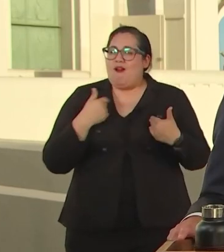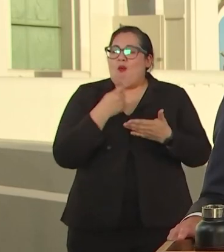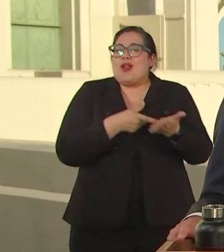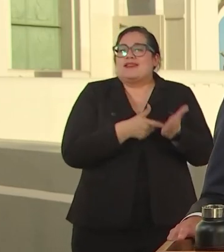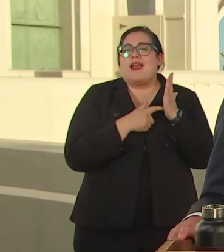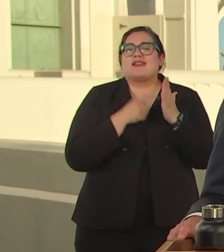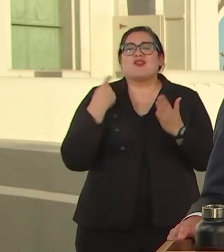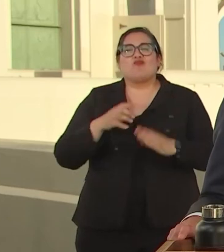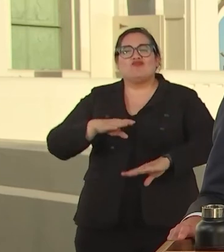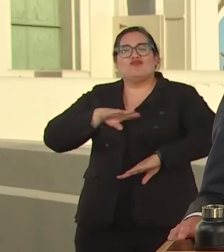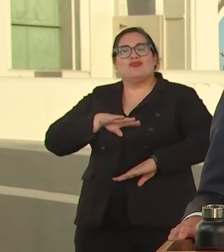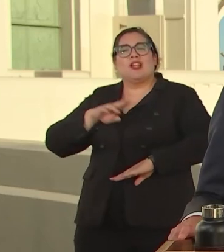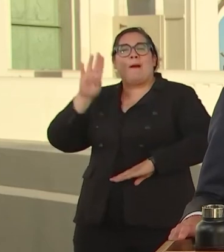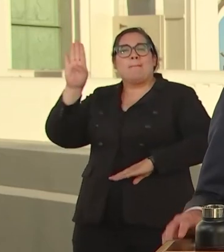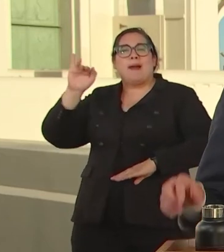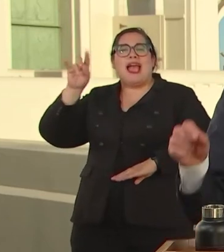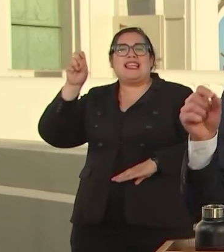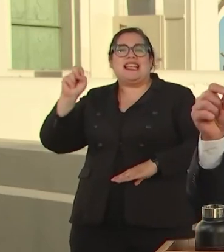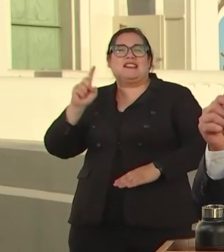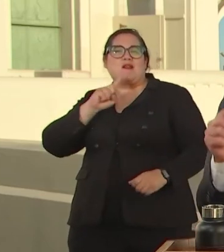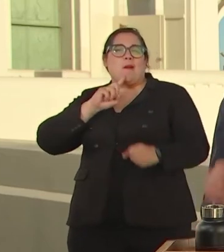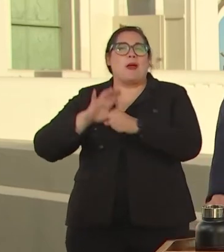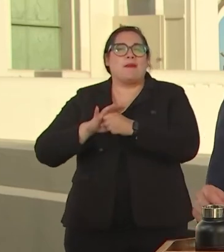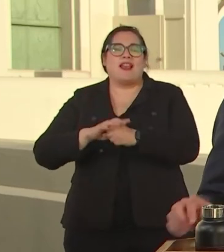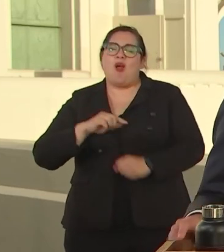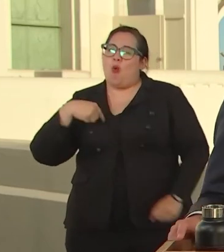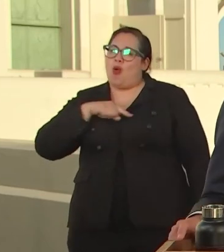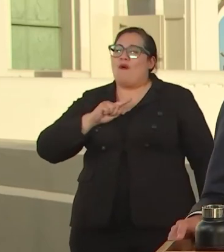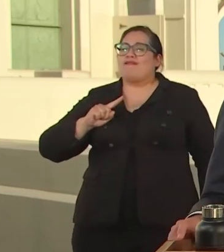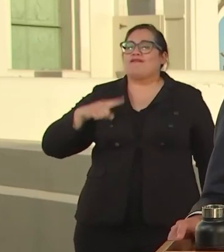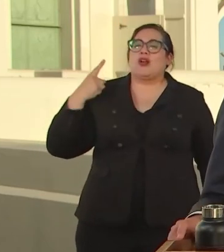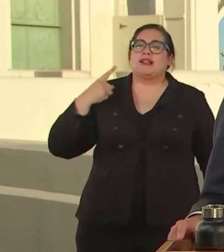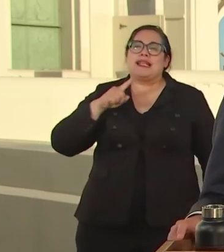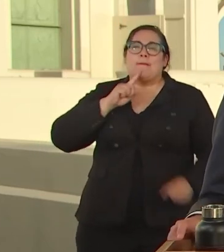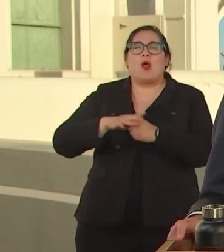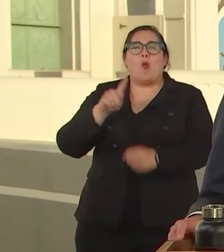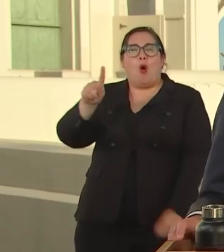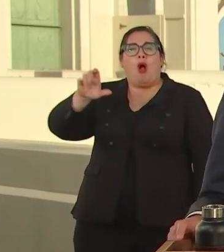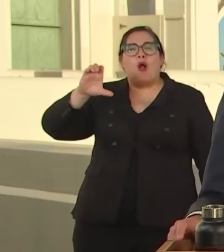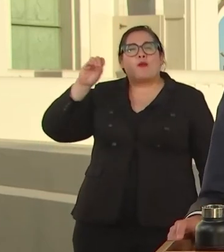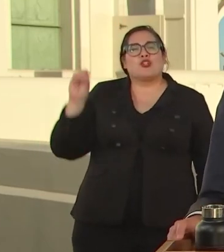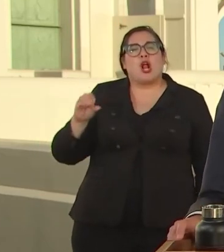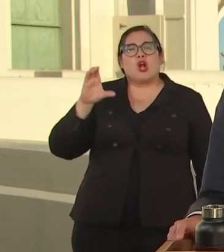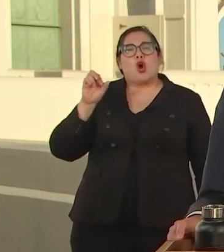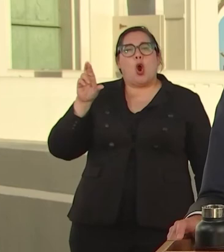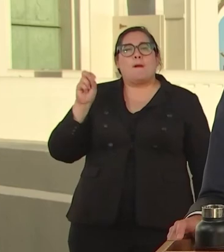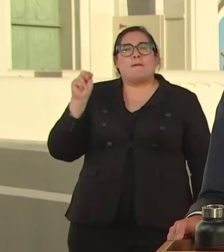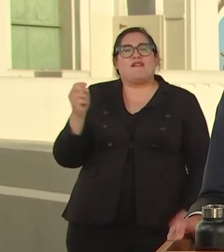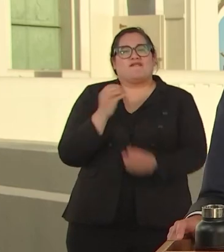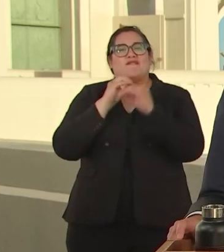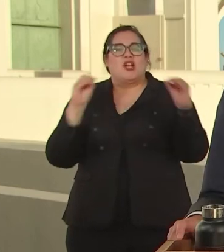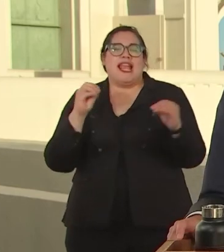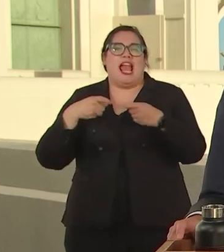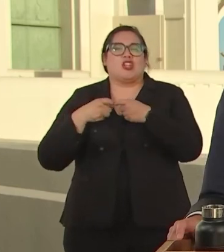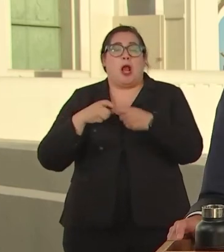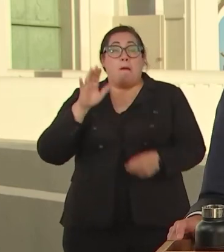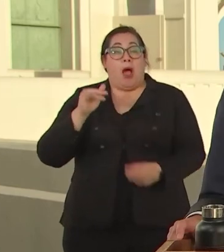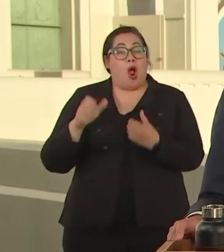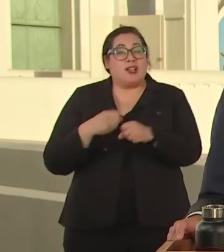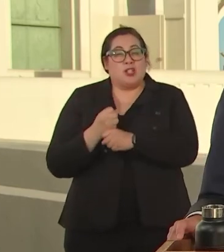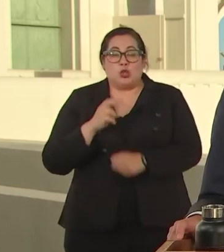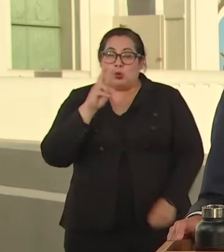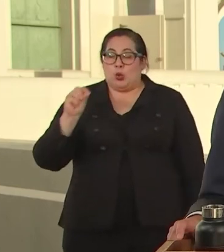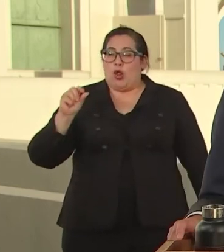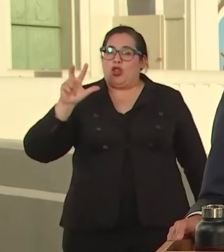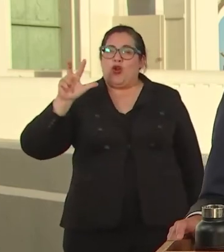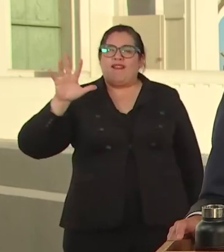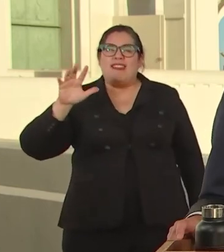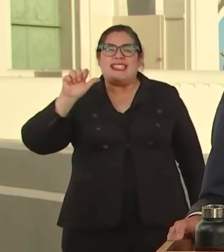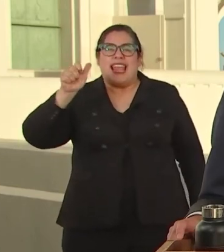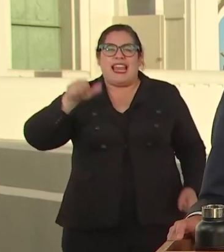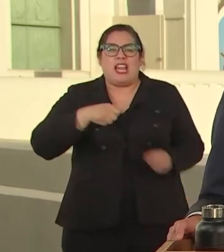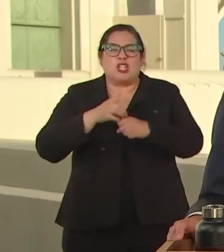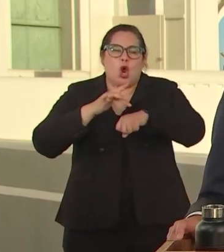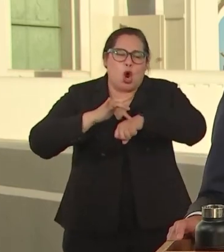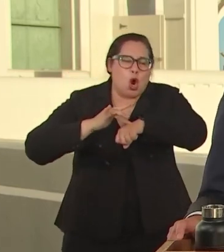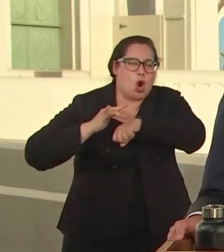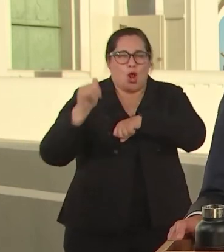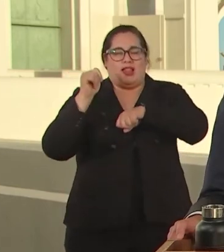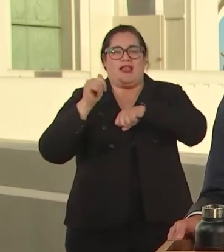FIRST AND COMMIT TO 100%